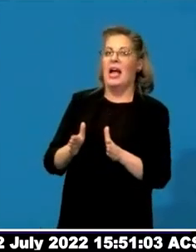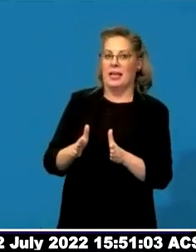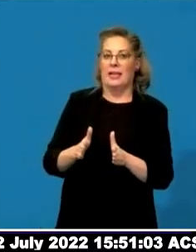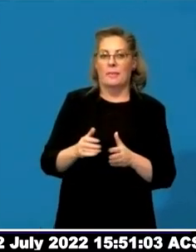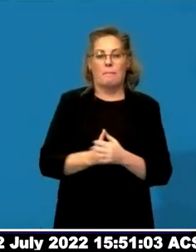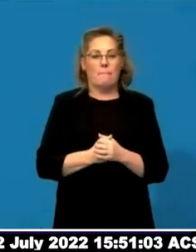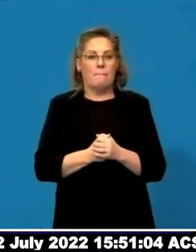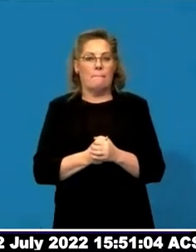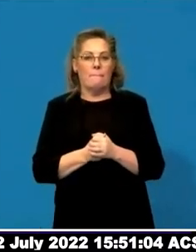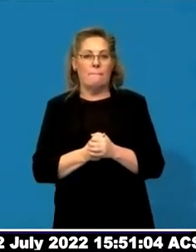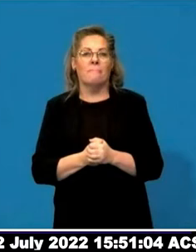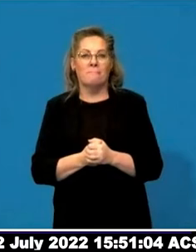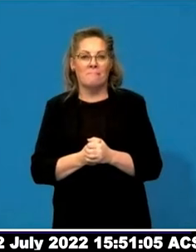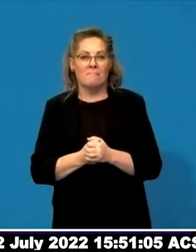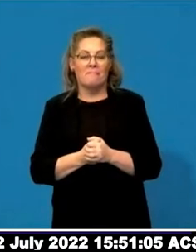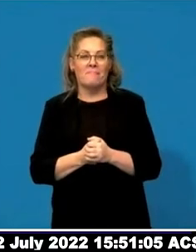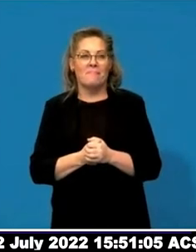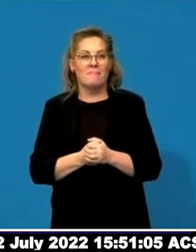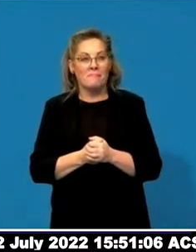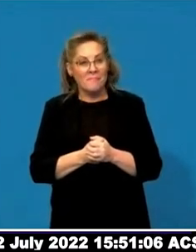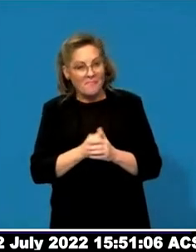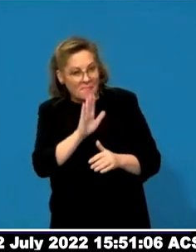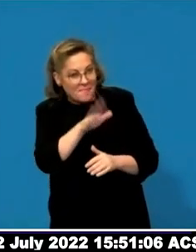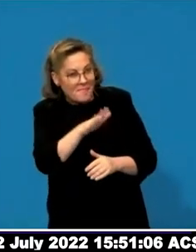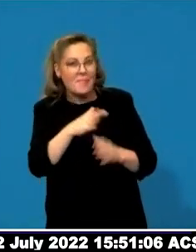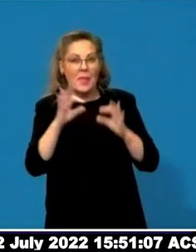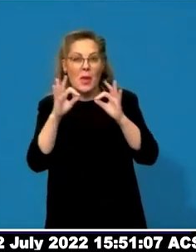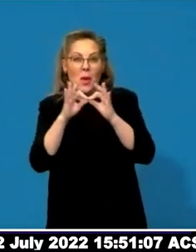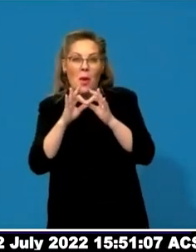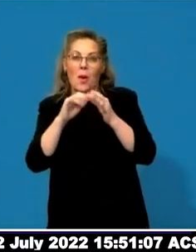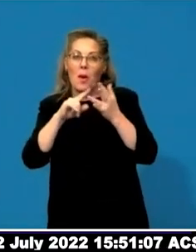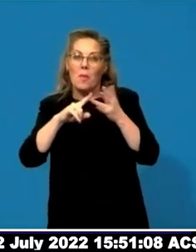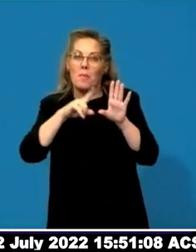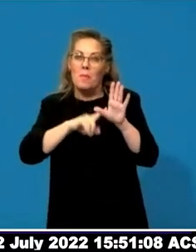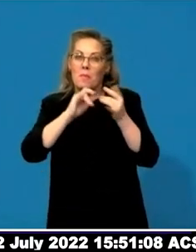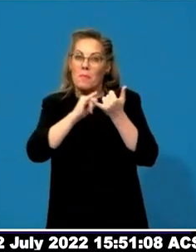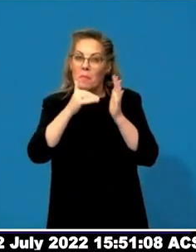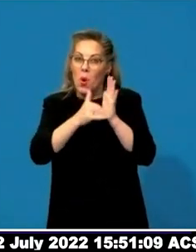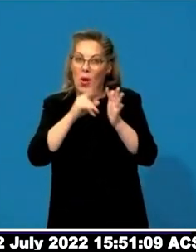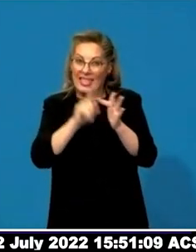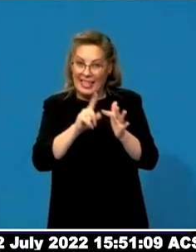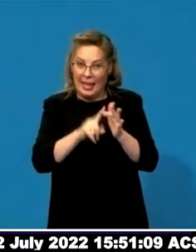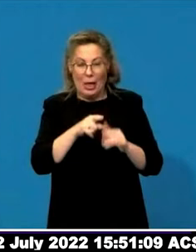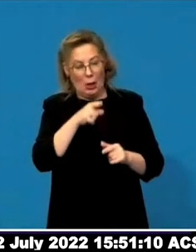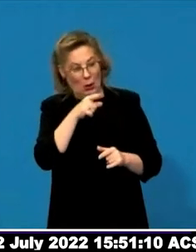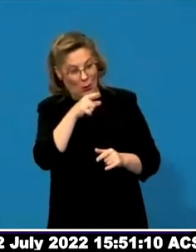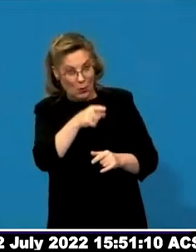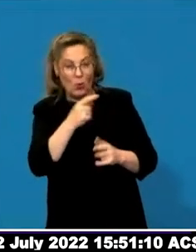You are a very quiet person. Yes. And you are also a father?